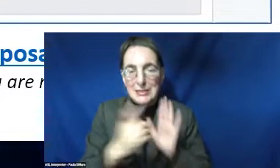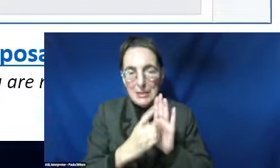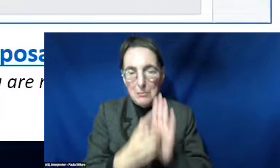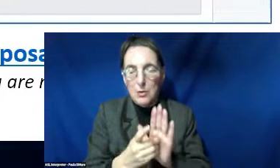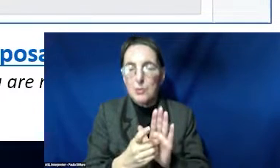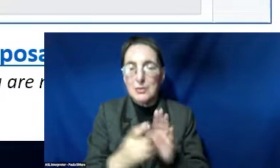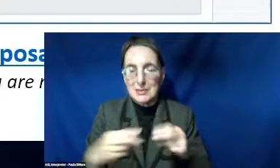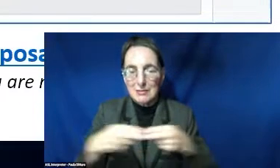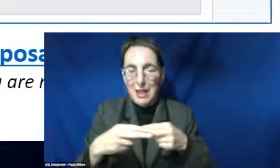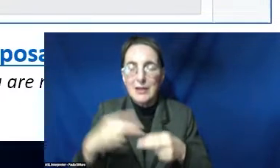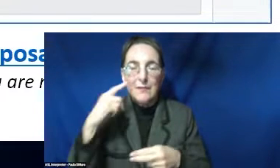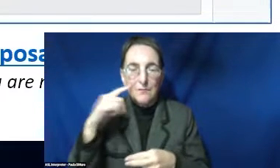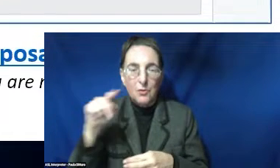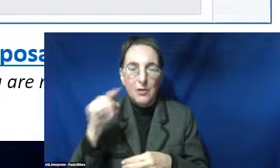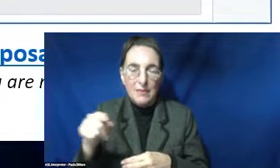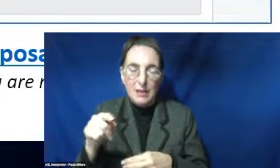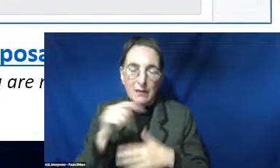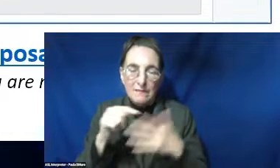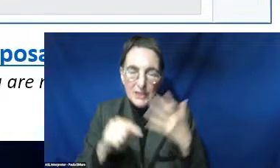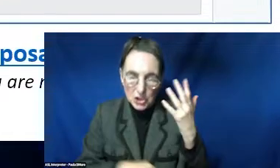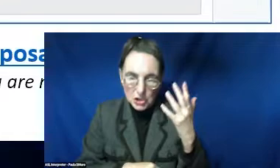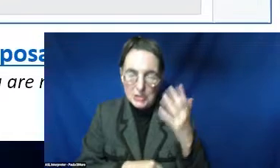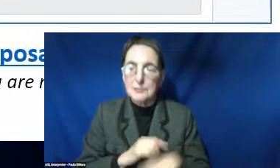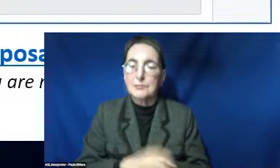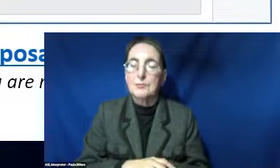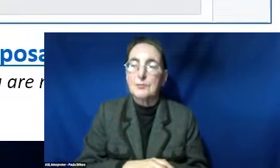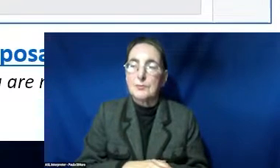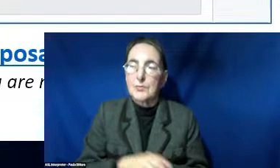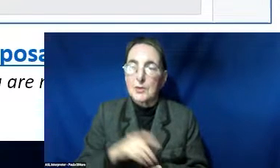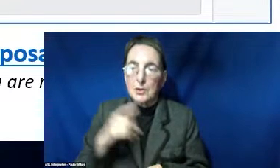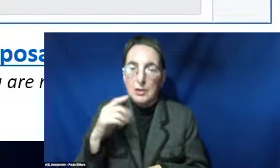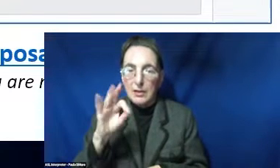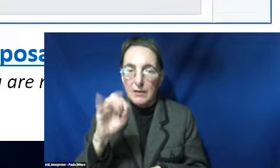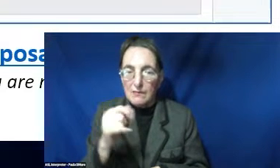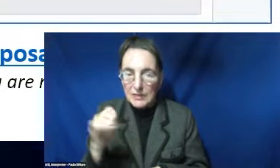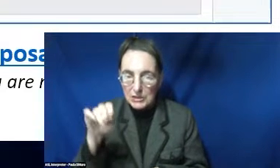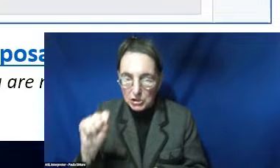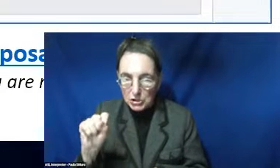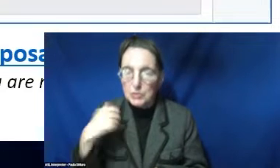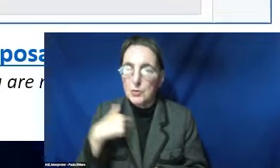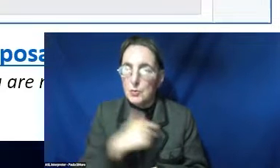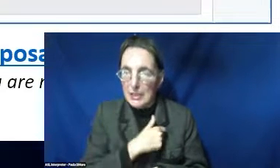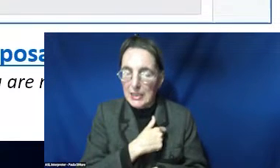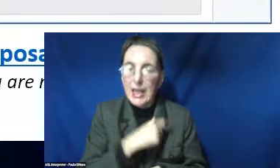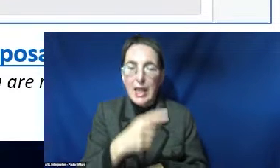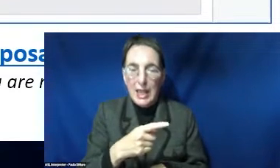Just like proposals, the features we have enabled in the demo site is to create and view in-progress supplements.